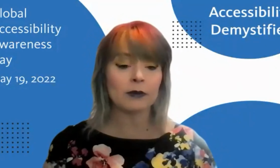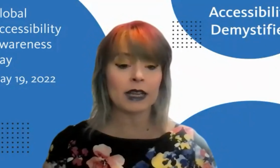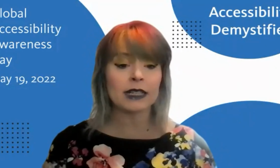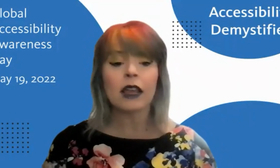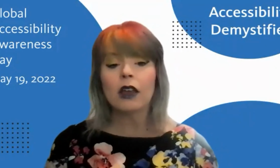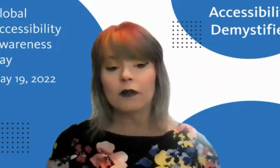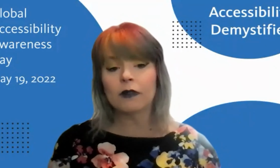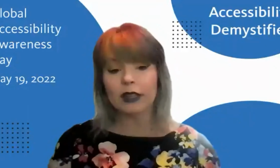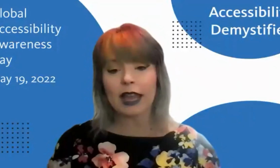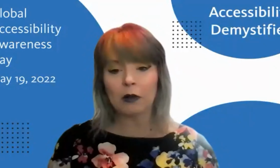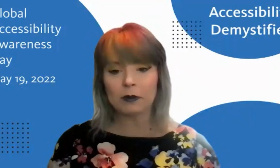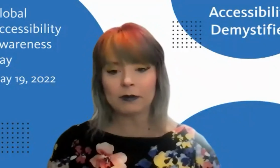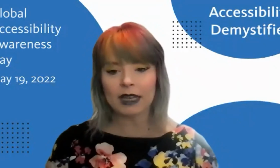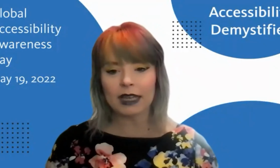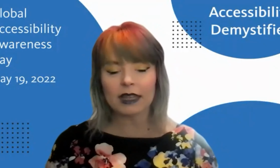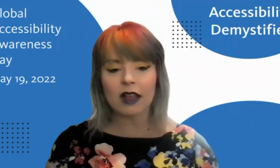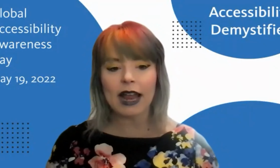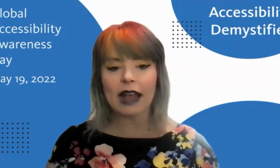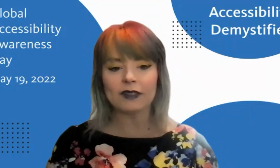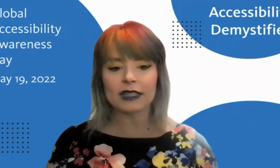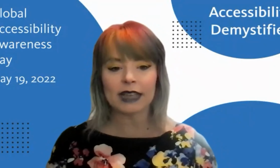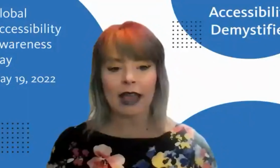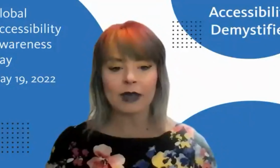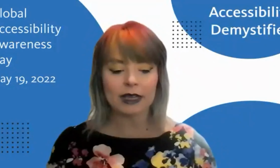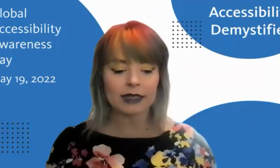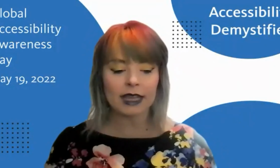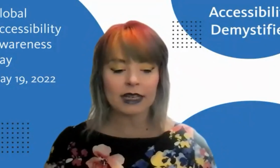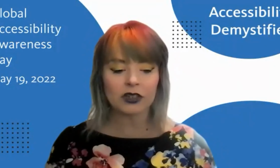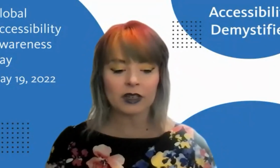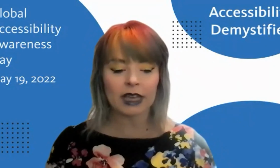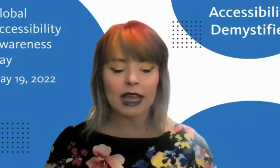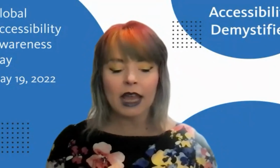meetings really helped me not have to type, because initially